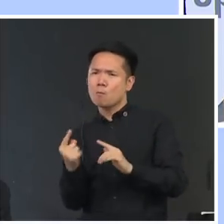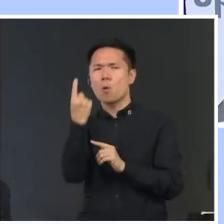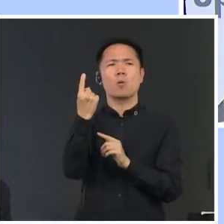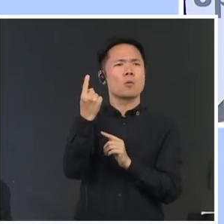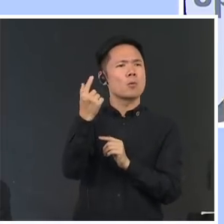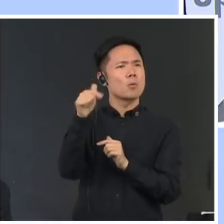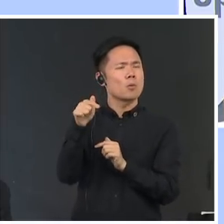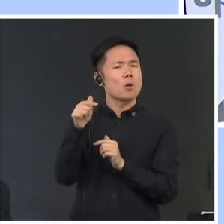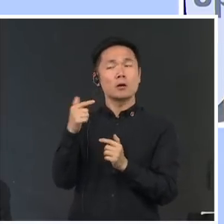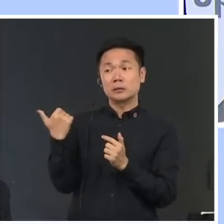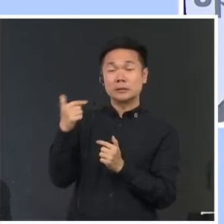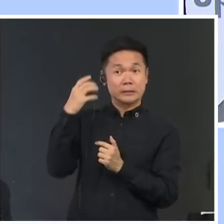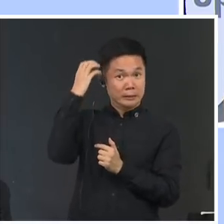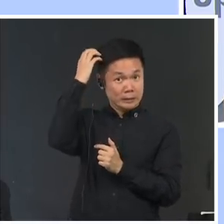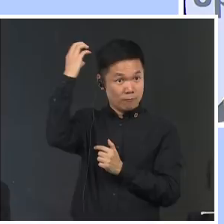very first time, this legislation was adopted.